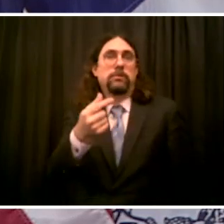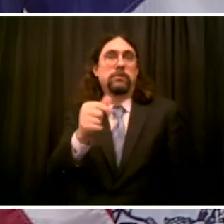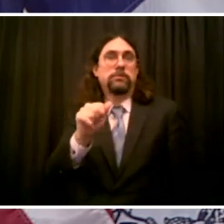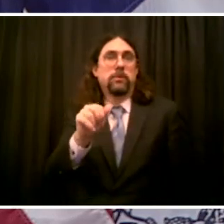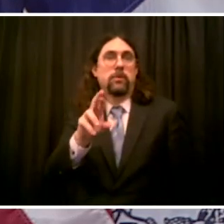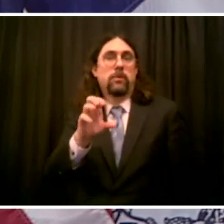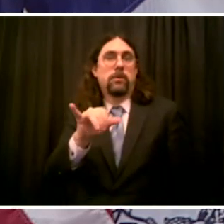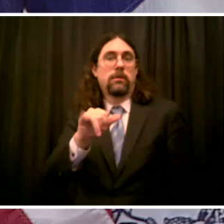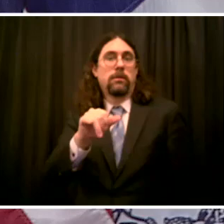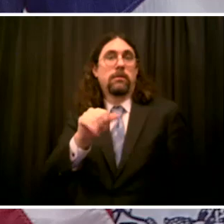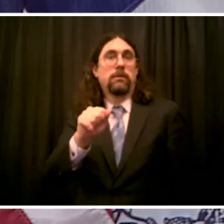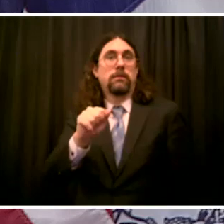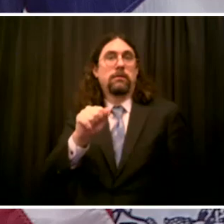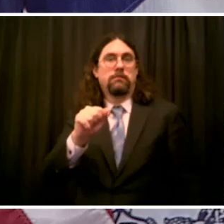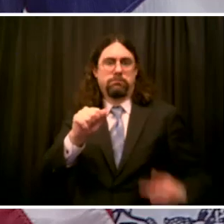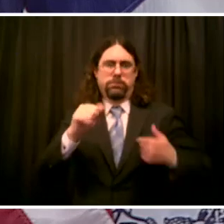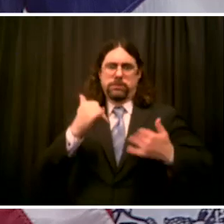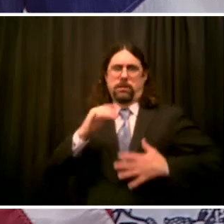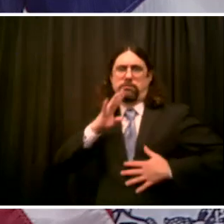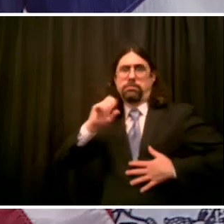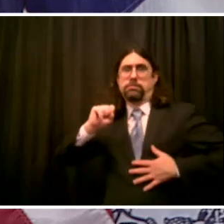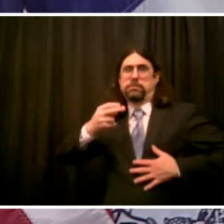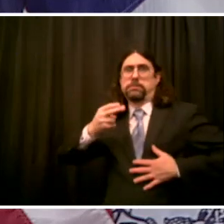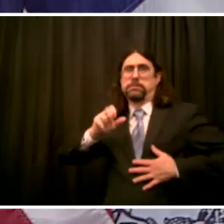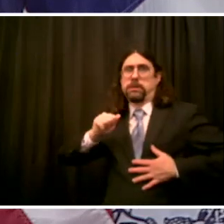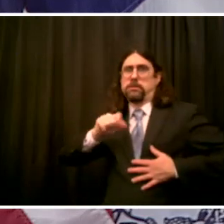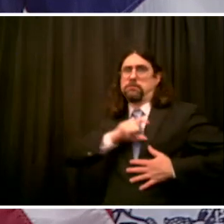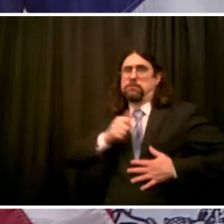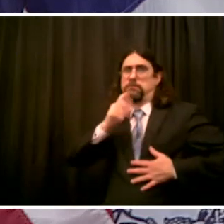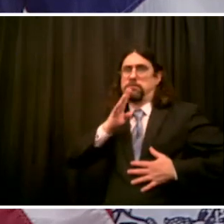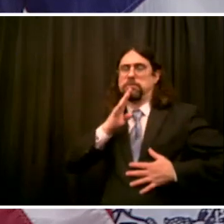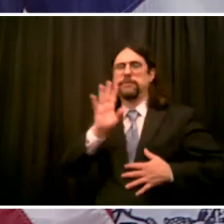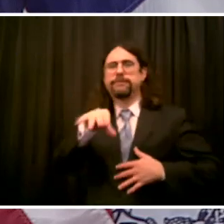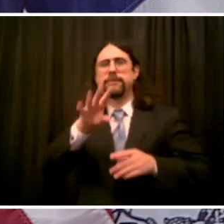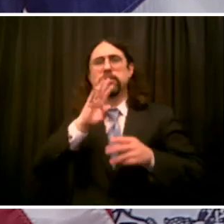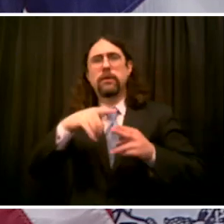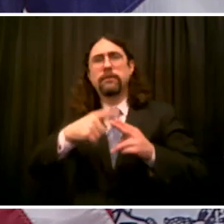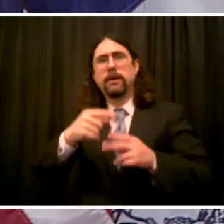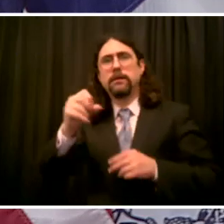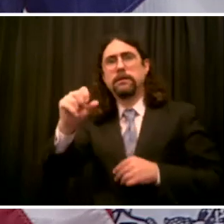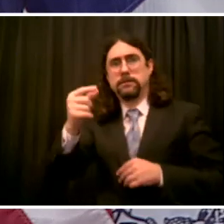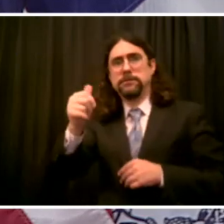FIRST QUESTION REGARDING OFFICER